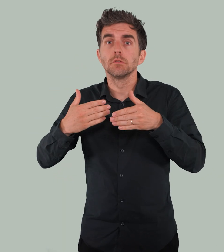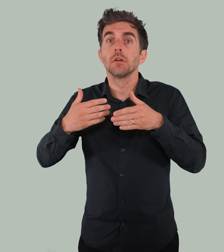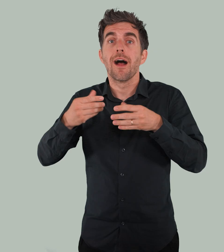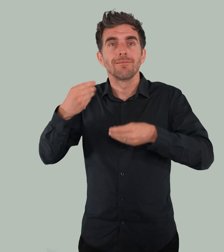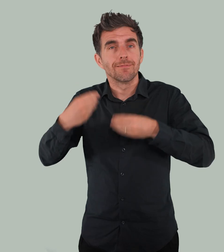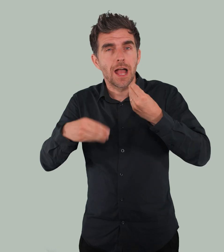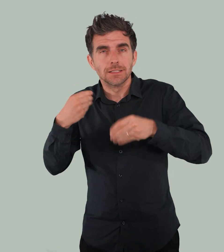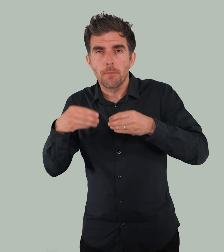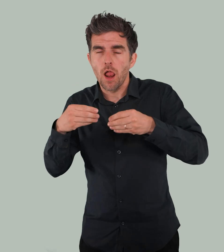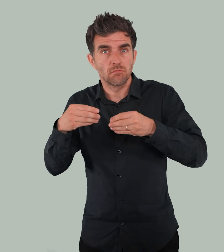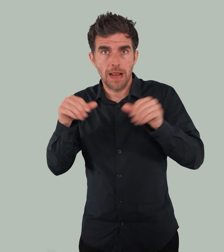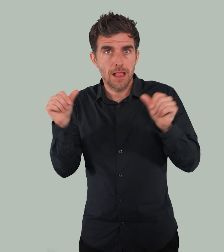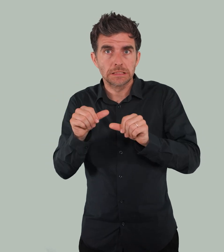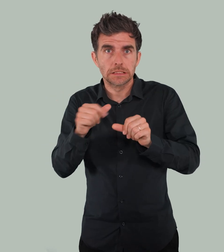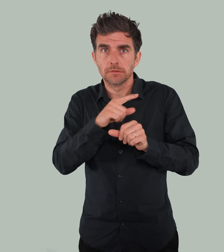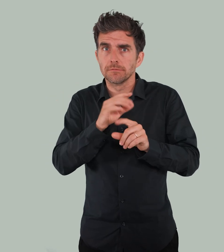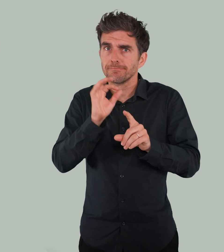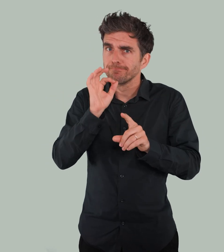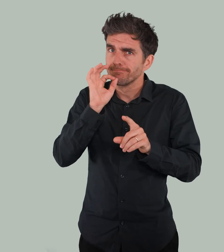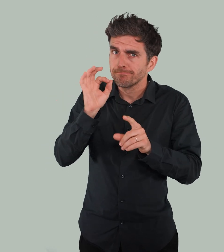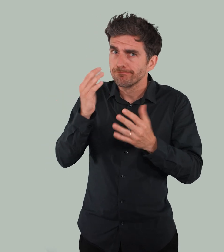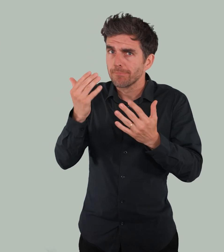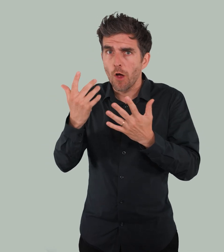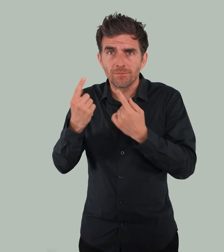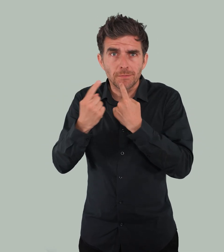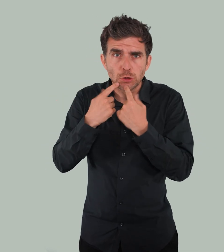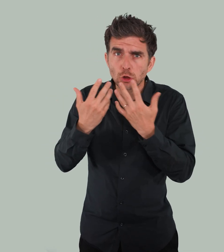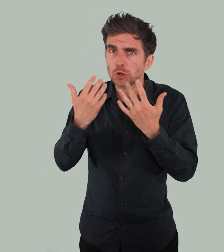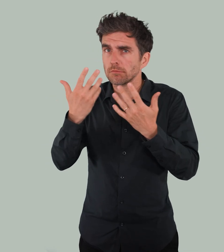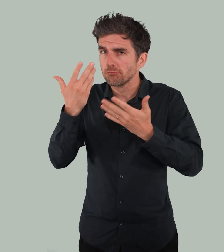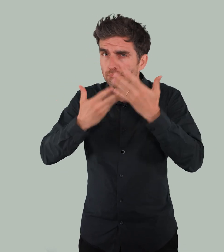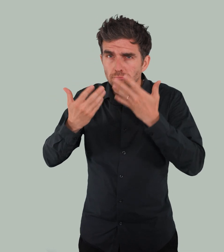limited flexibility in how people can provide information are described as